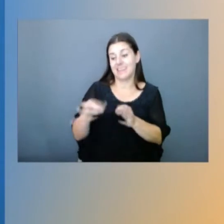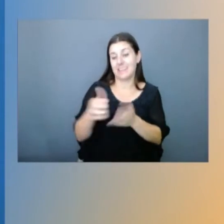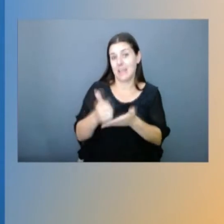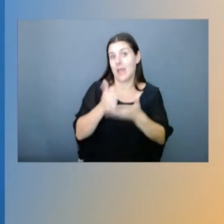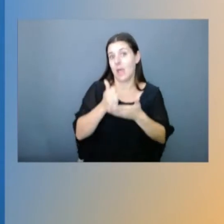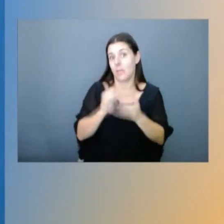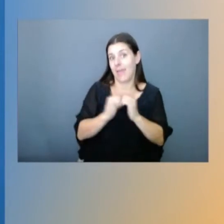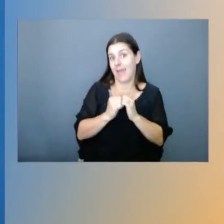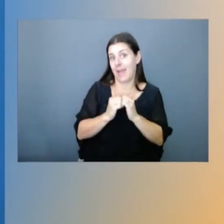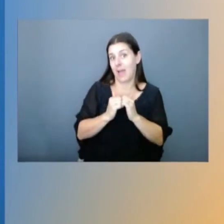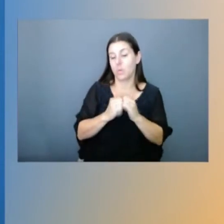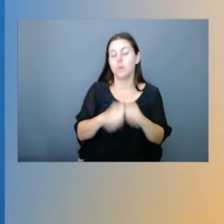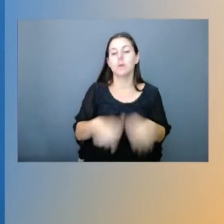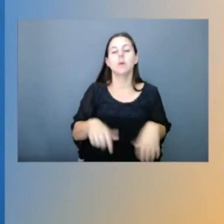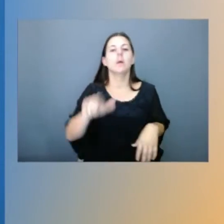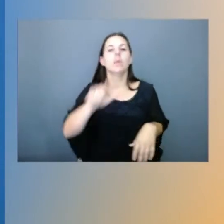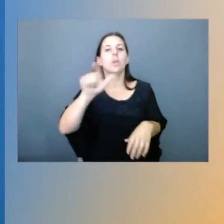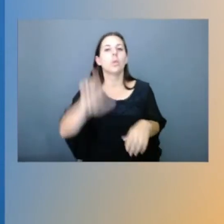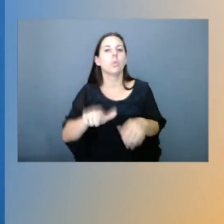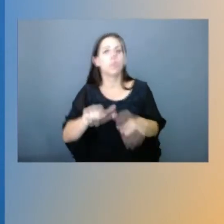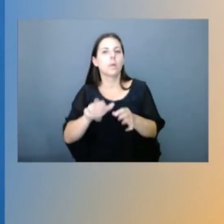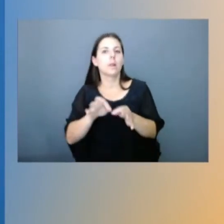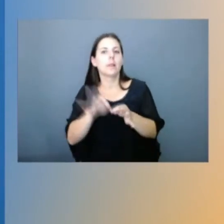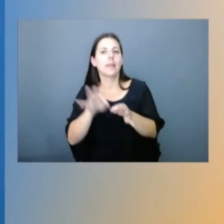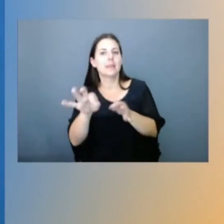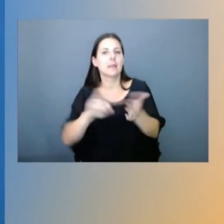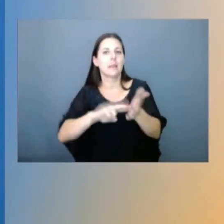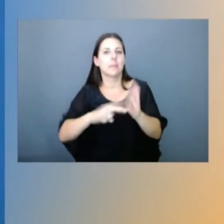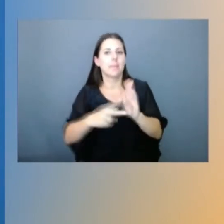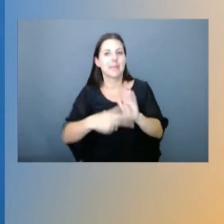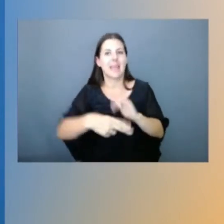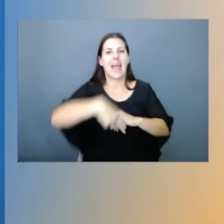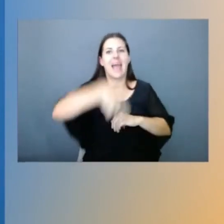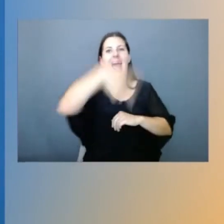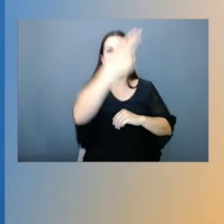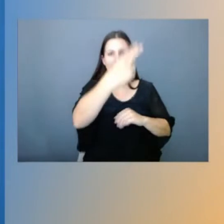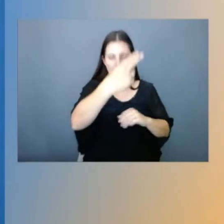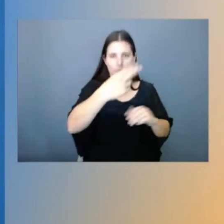you are able to drive higher amount of throughput for a given latency and still meet your SLA.